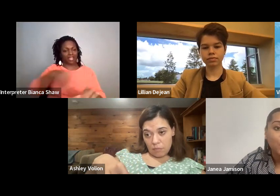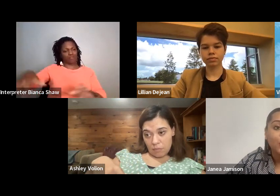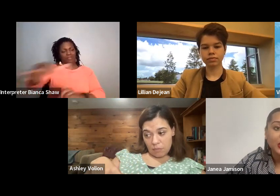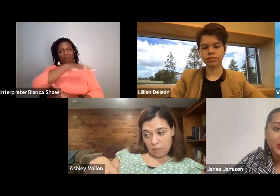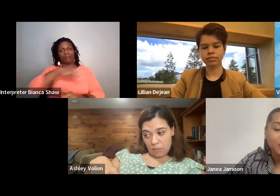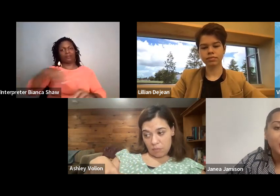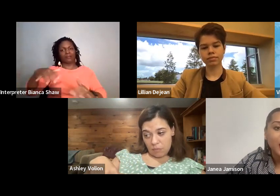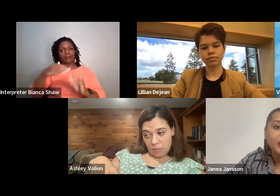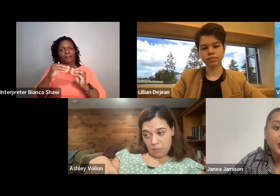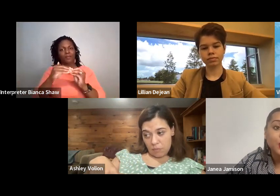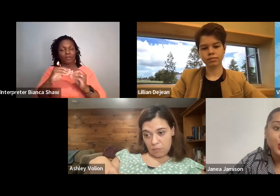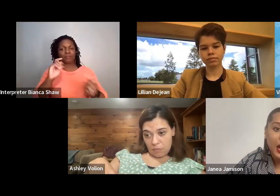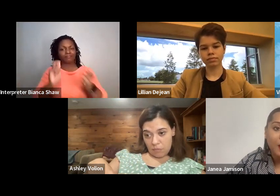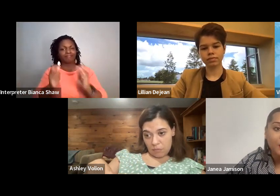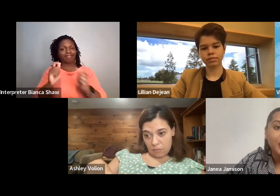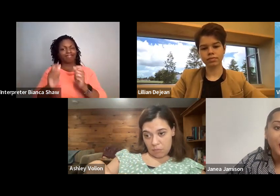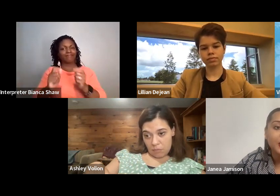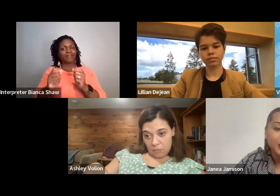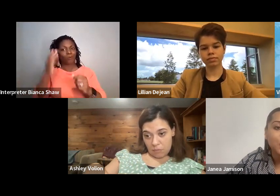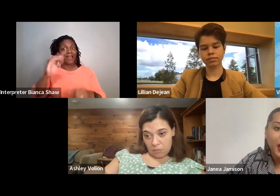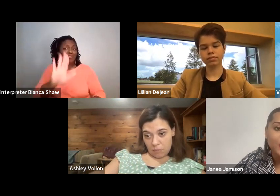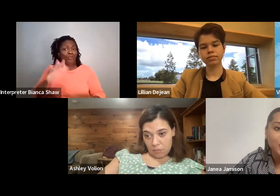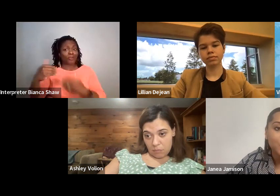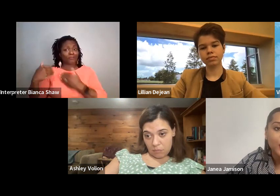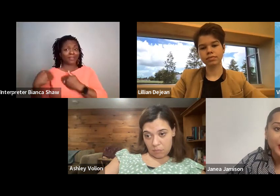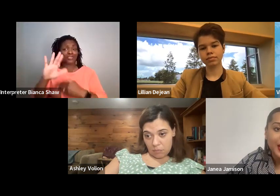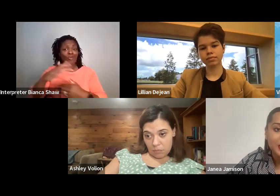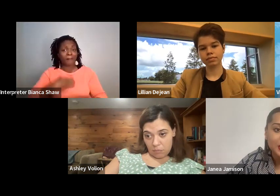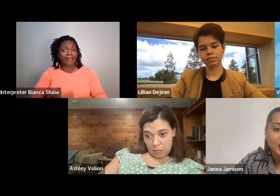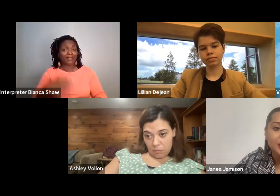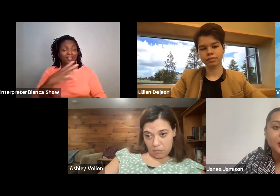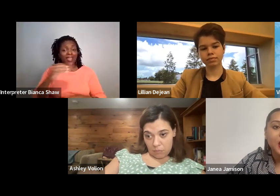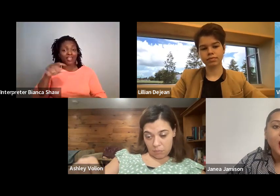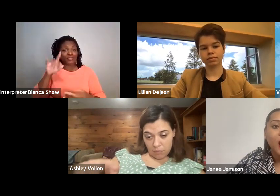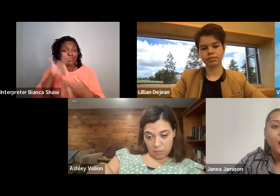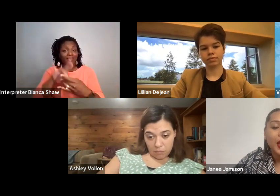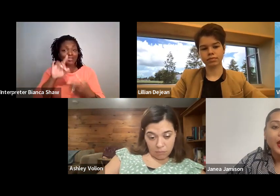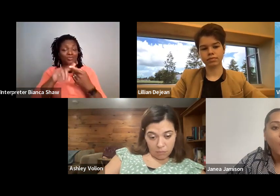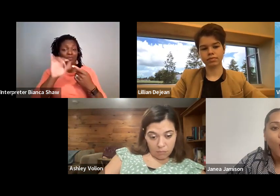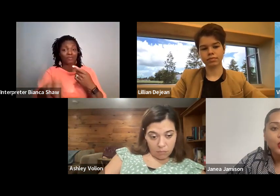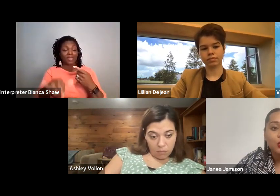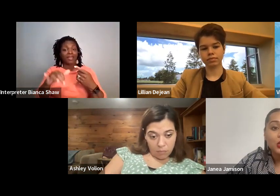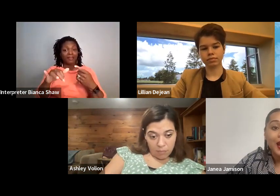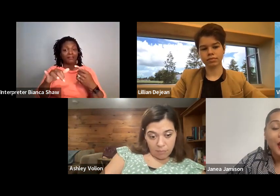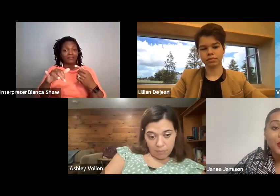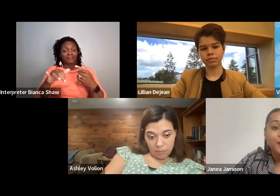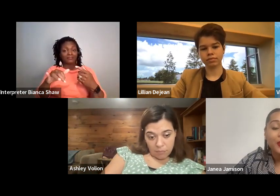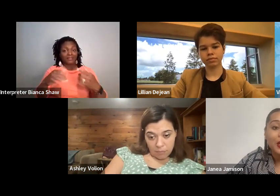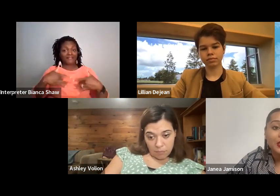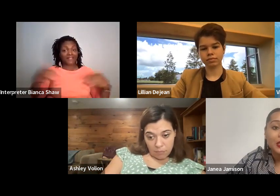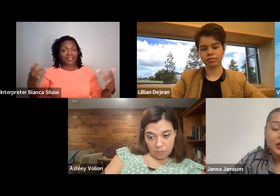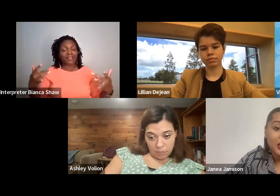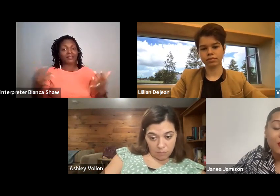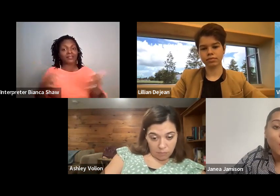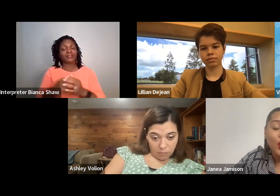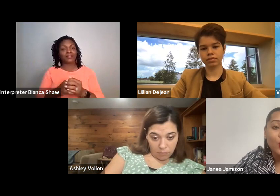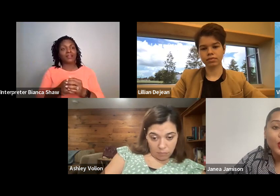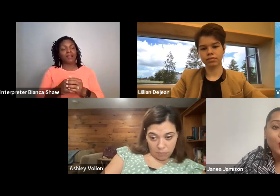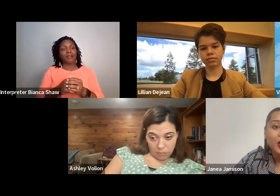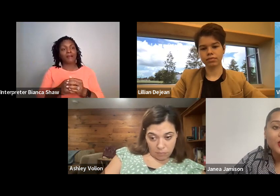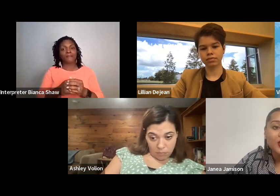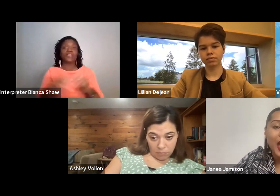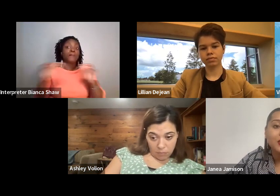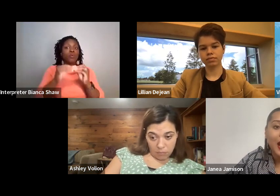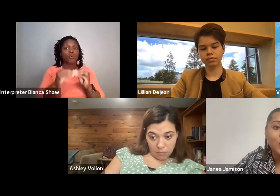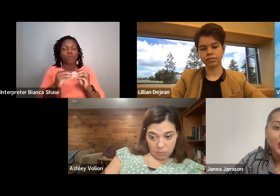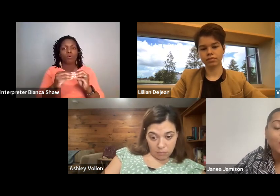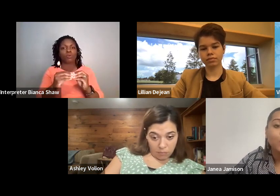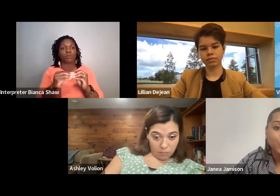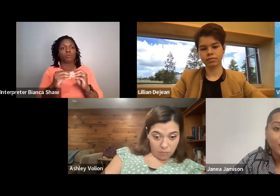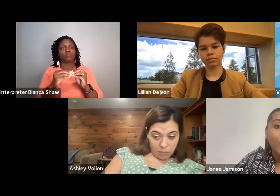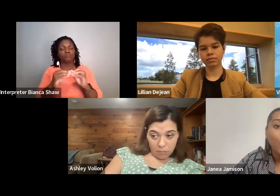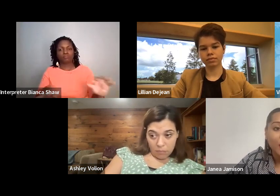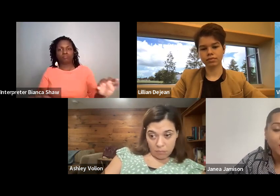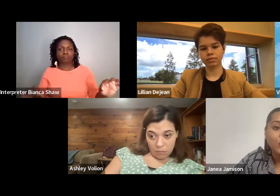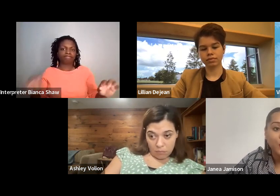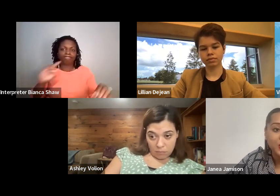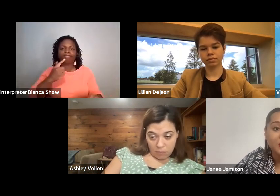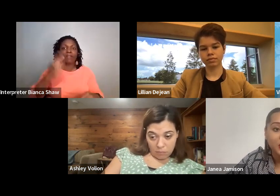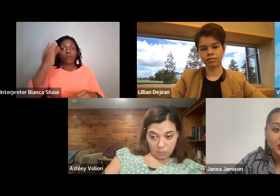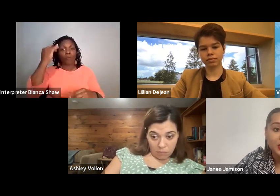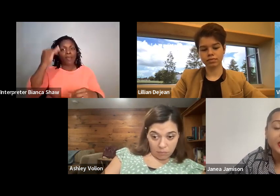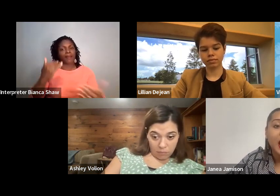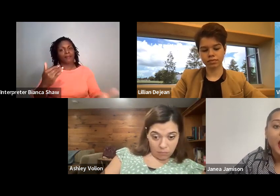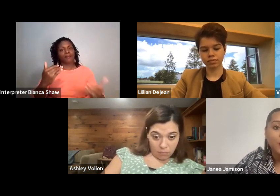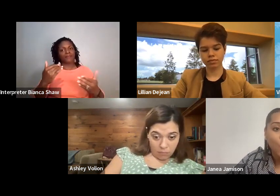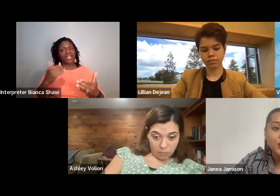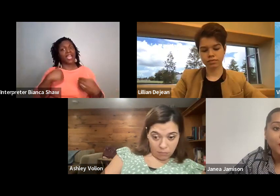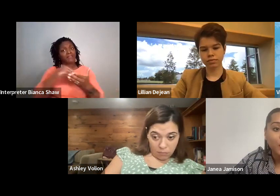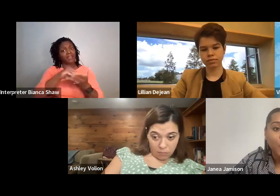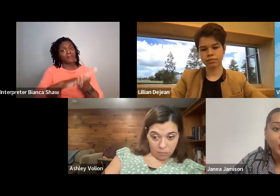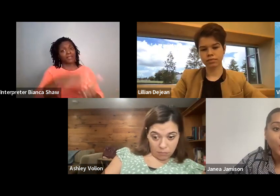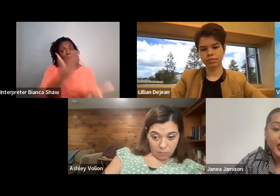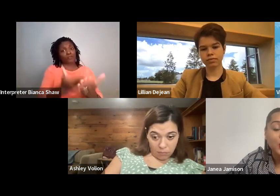Because it is your job, and because it is your passion and you are connected to this, and i'll also say I mean It's even more critical because we have documented proof where folks with disabilities have gone to different polling